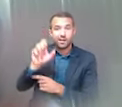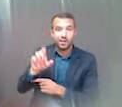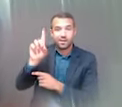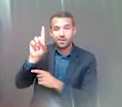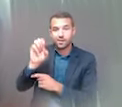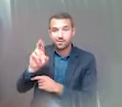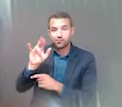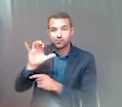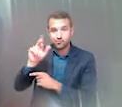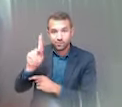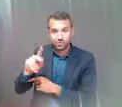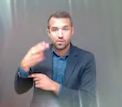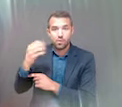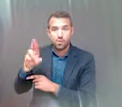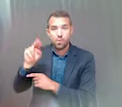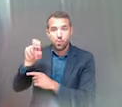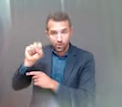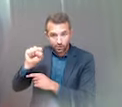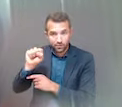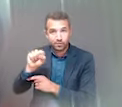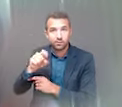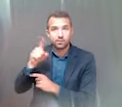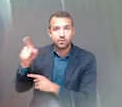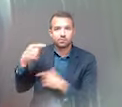His words really help set the stage for our conversation today.